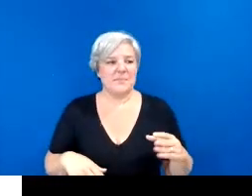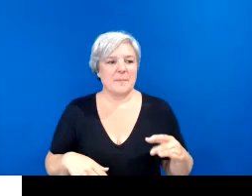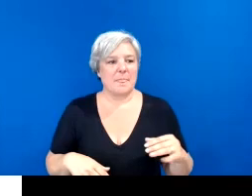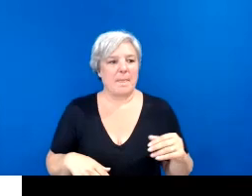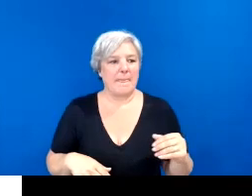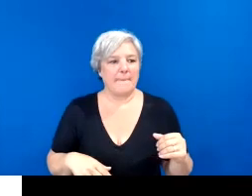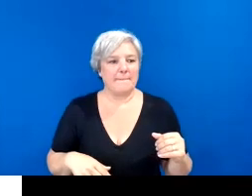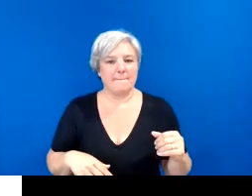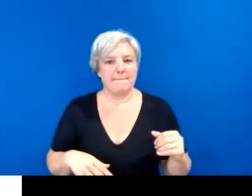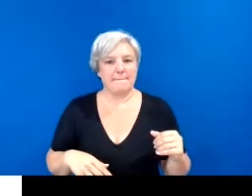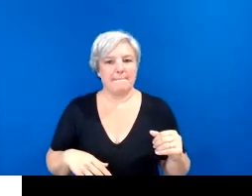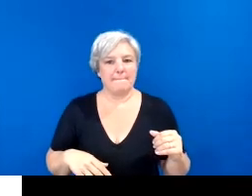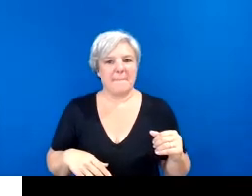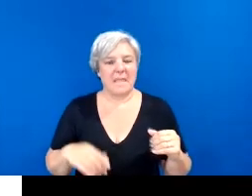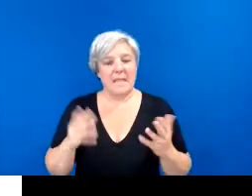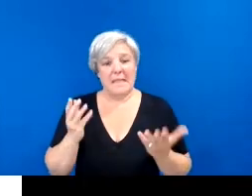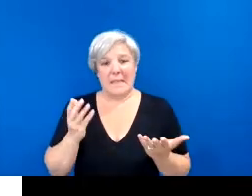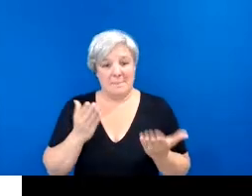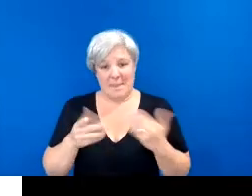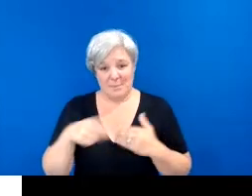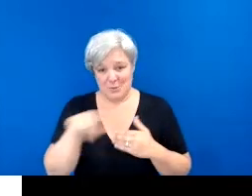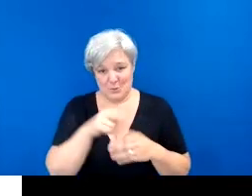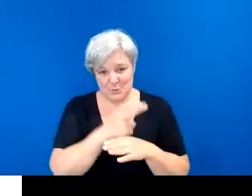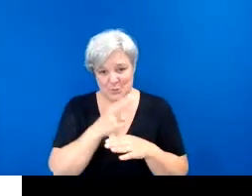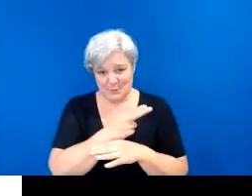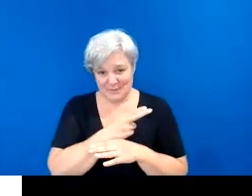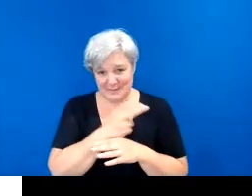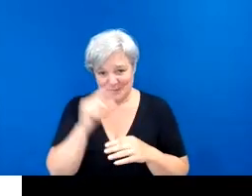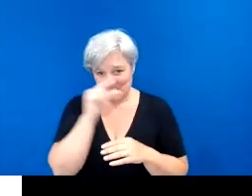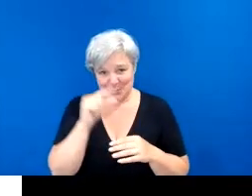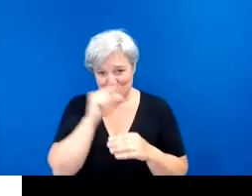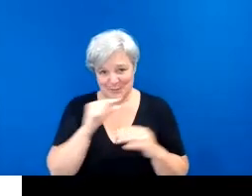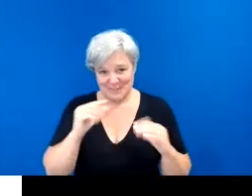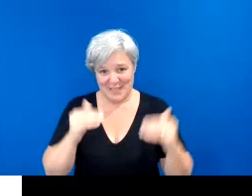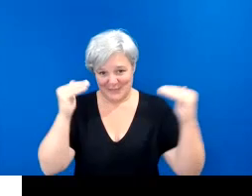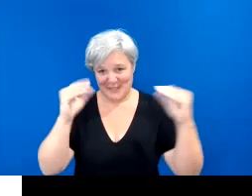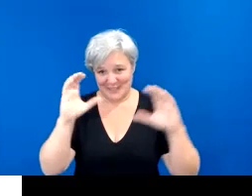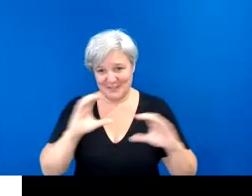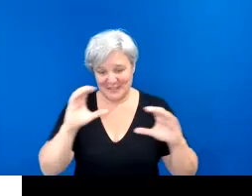it might be your go to already sometimes with OER and when I'm really not familiar with the subject at all,